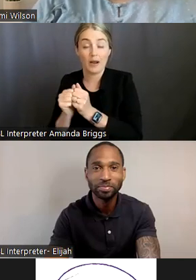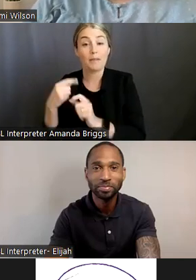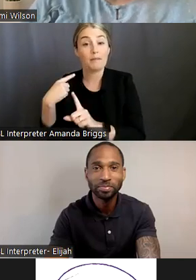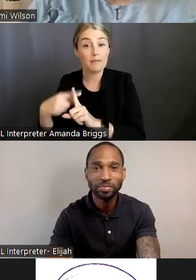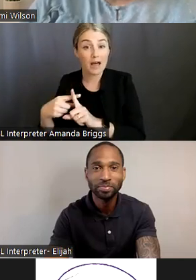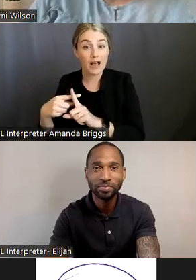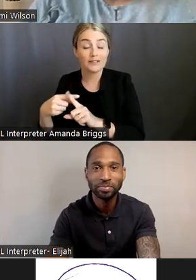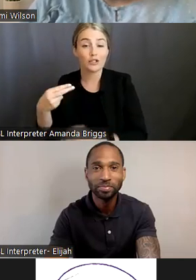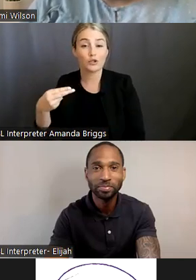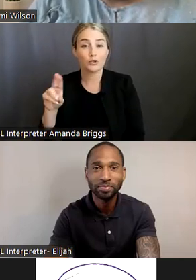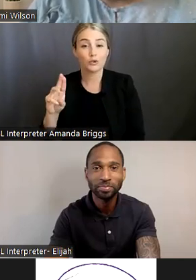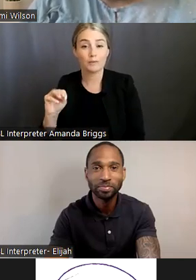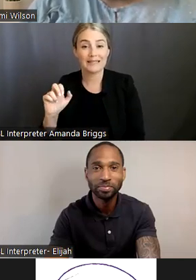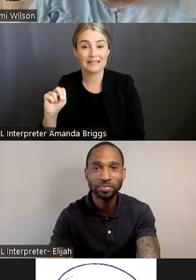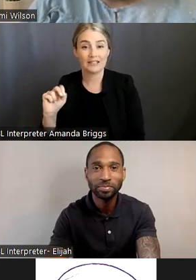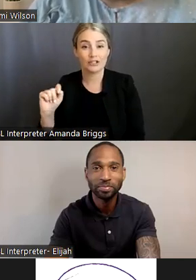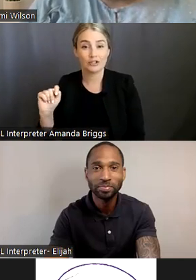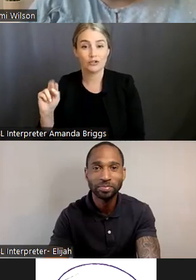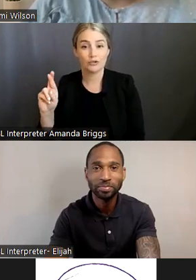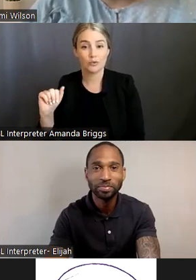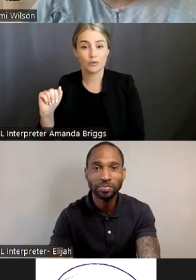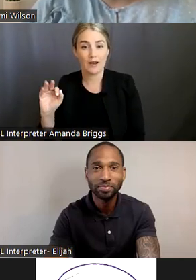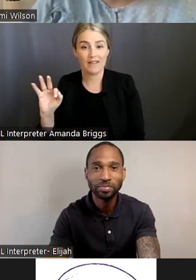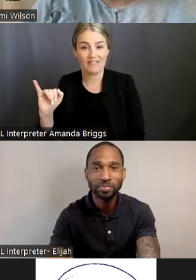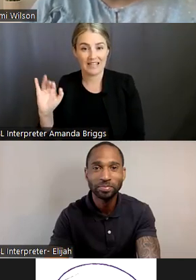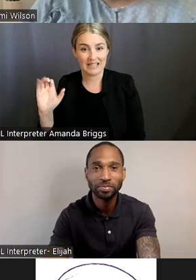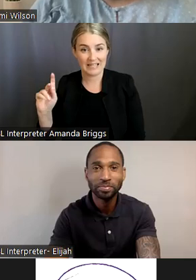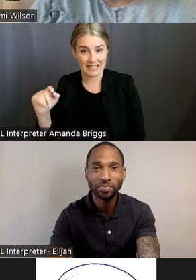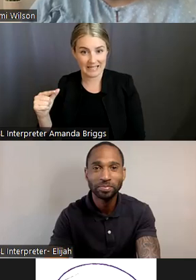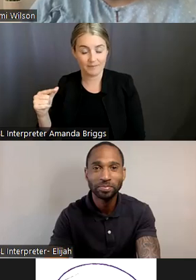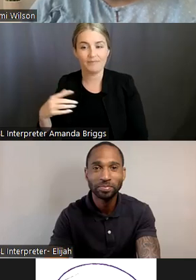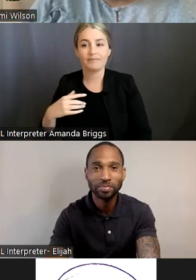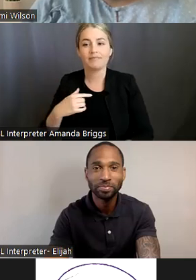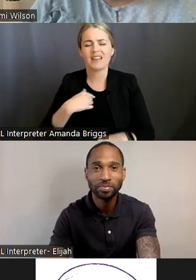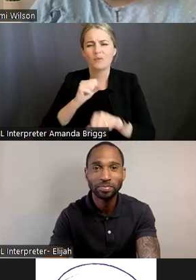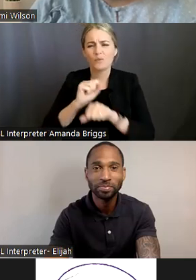I have worked with many different populations over the years.